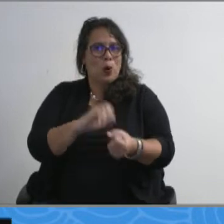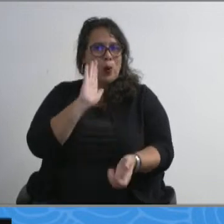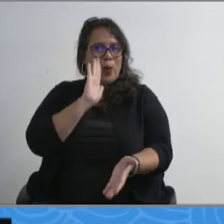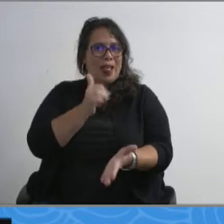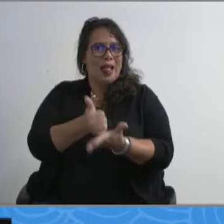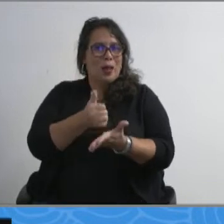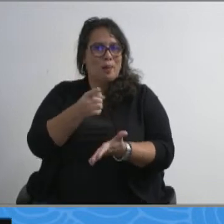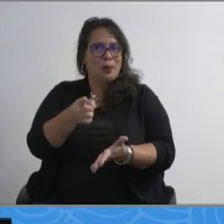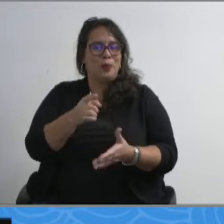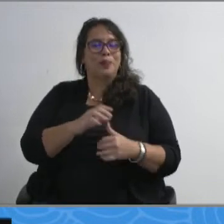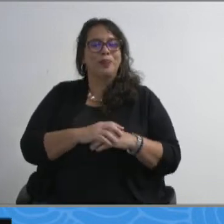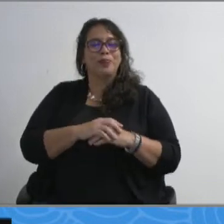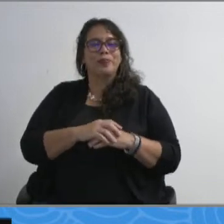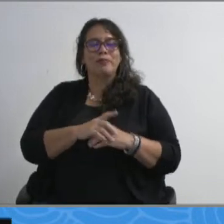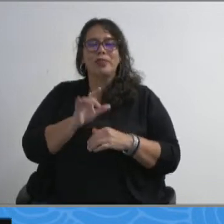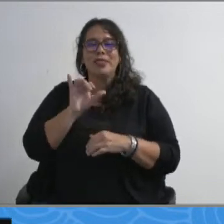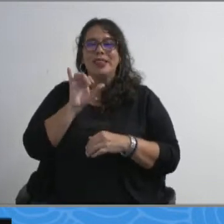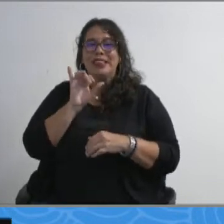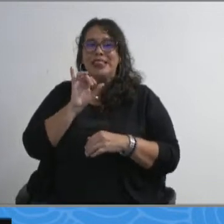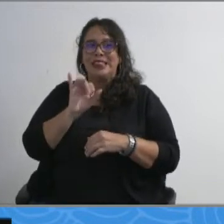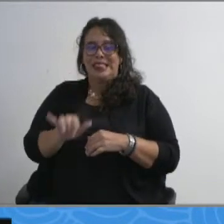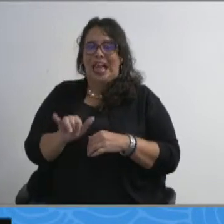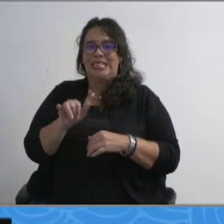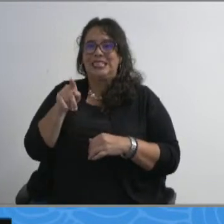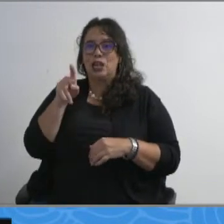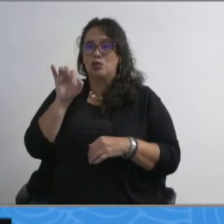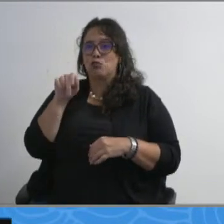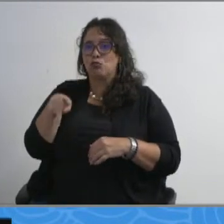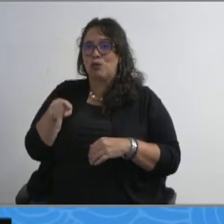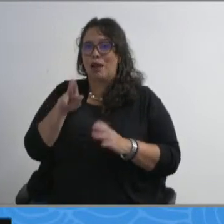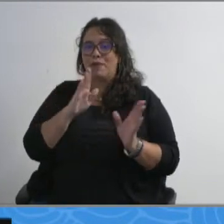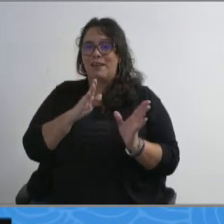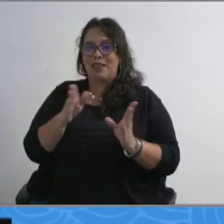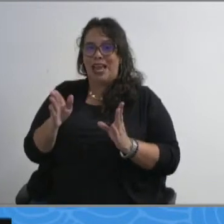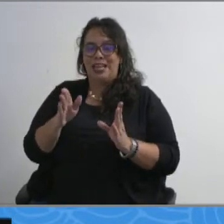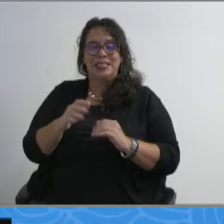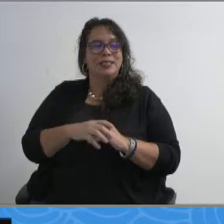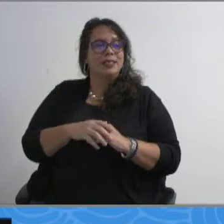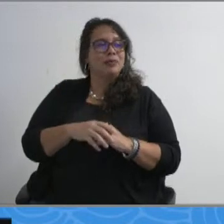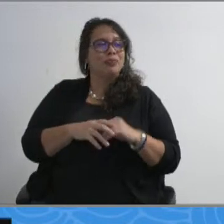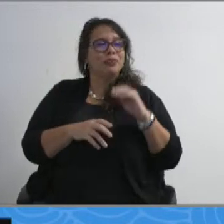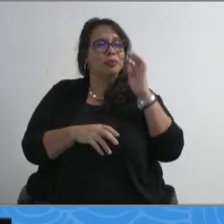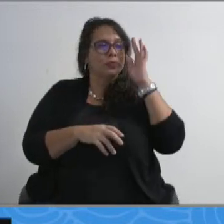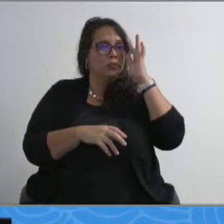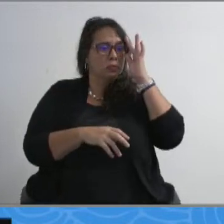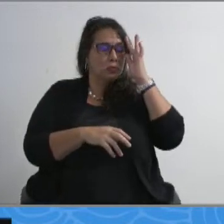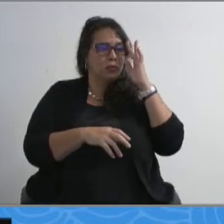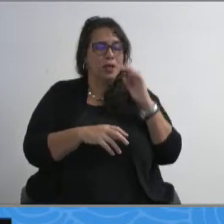Okay, so that's in the preparation phase. Those are things you can get ready. And right now, we're really in the explore phase.